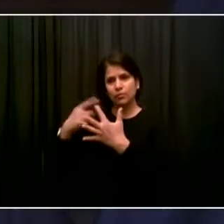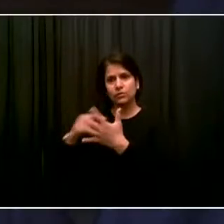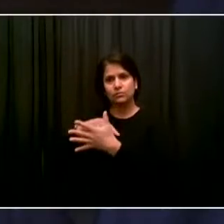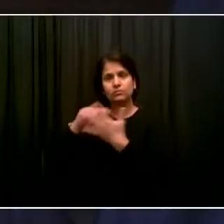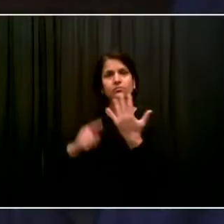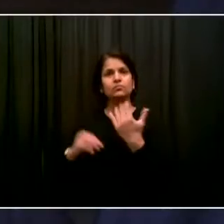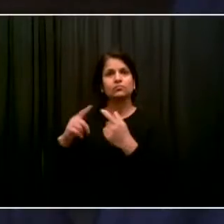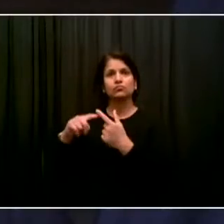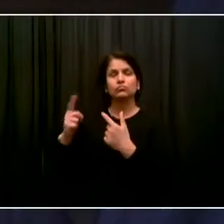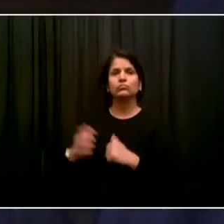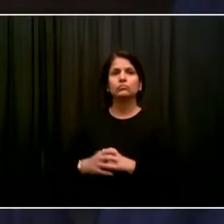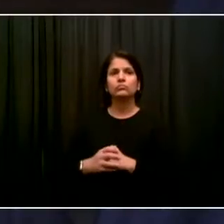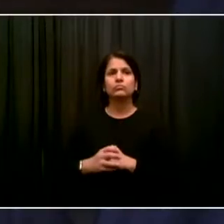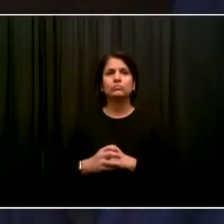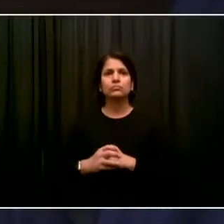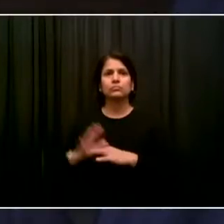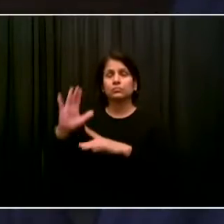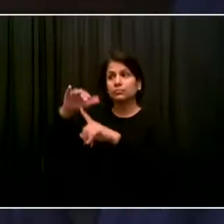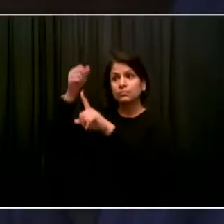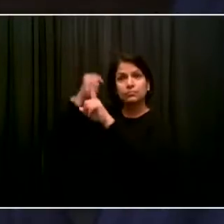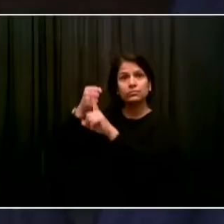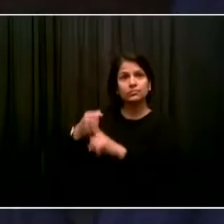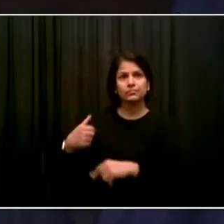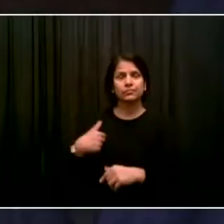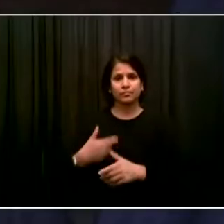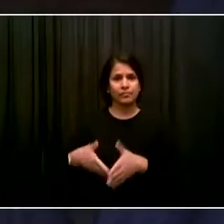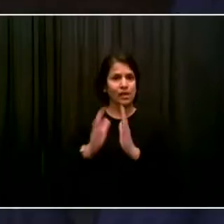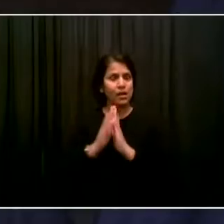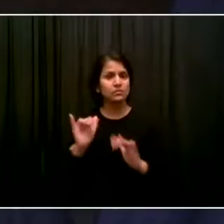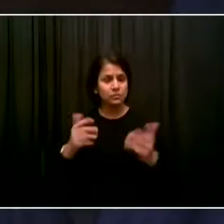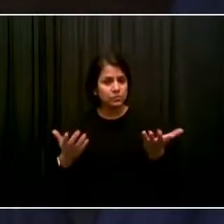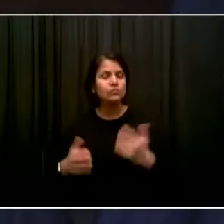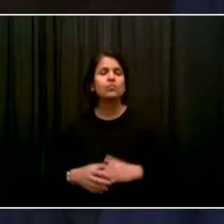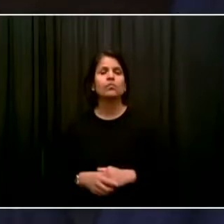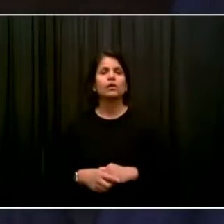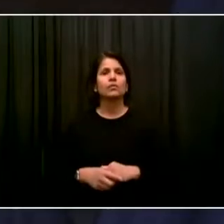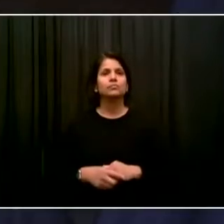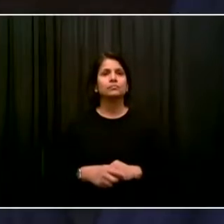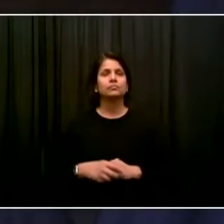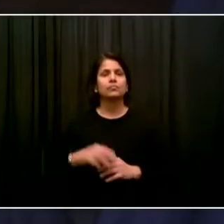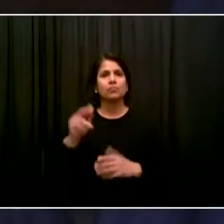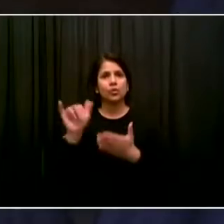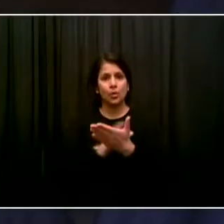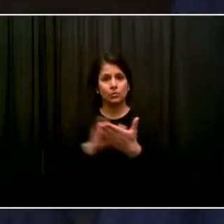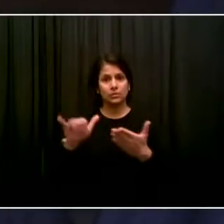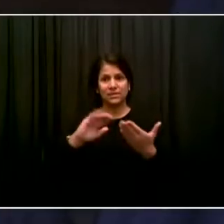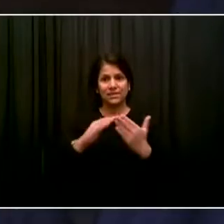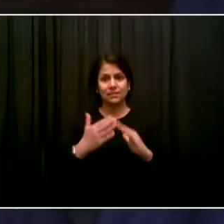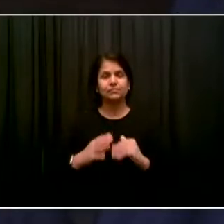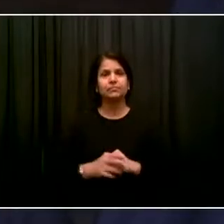GOVRNEOR. SHE IS GOING TO ROLL